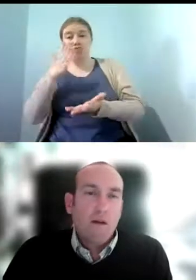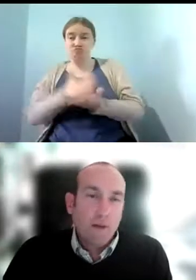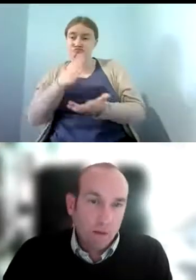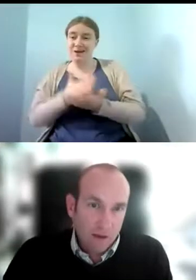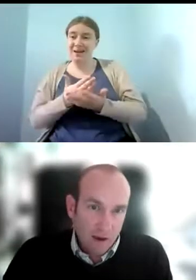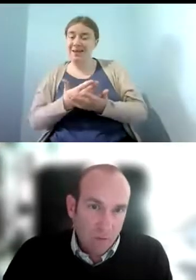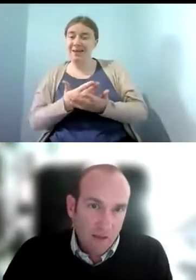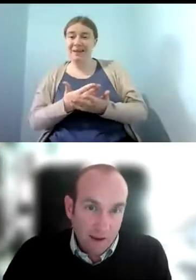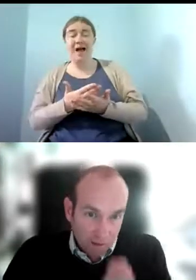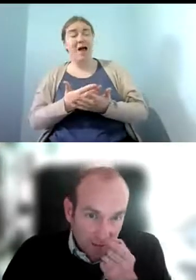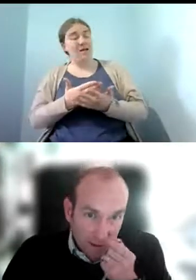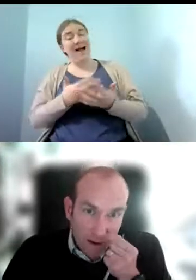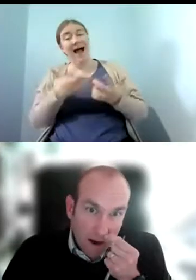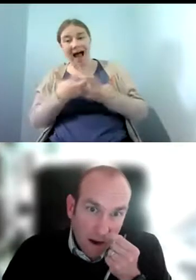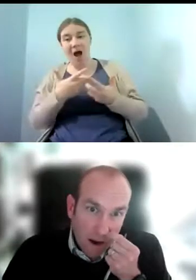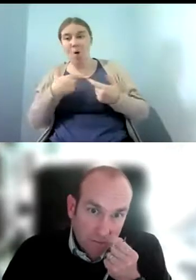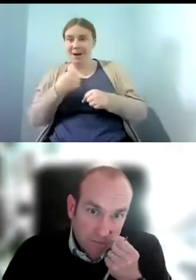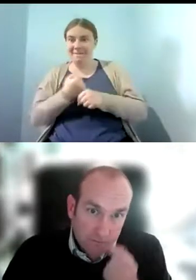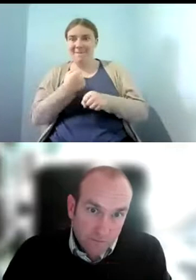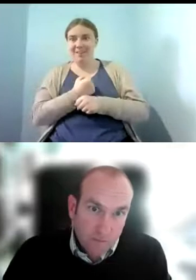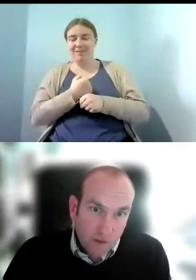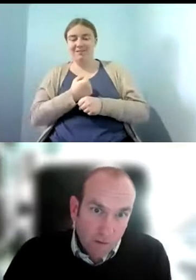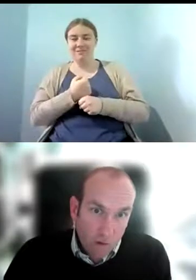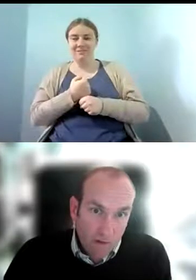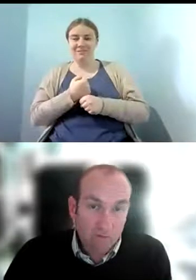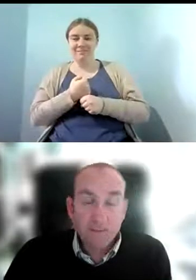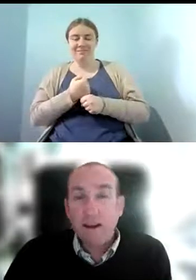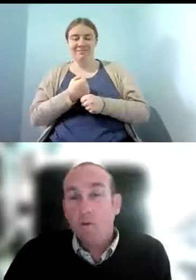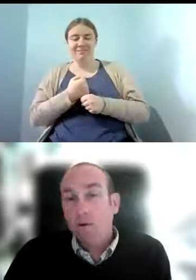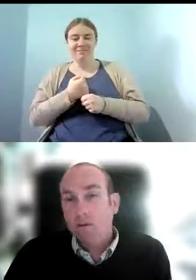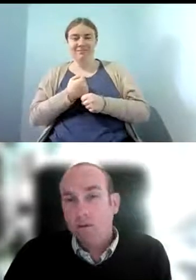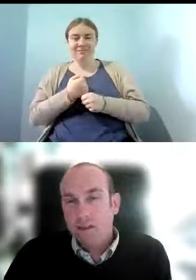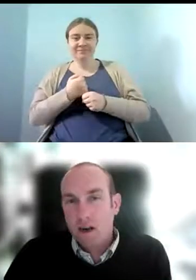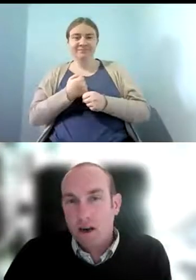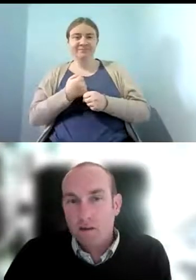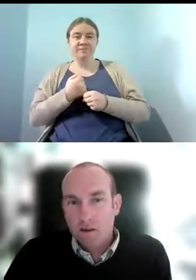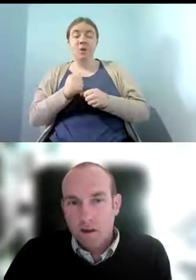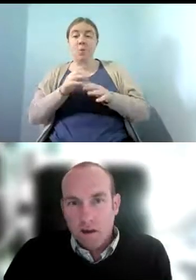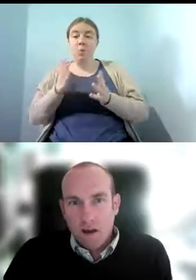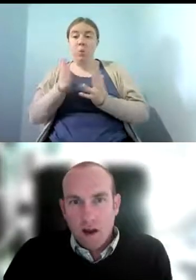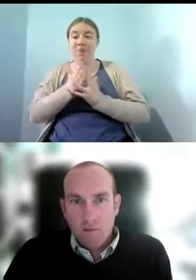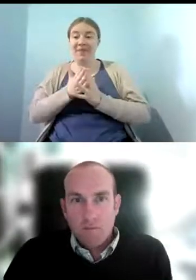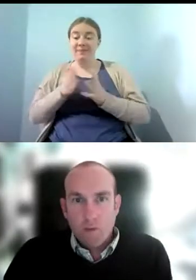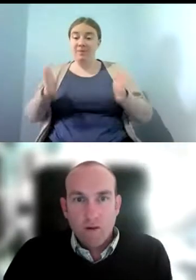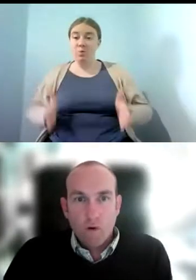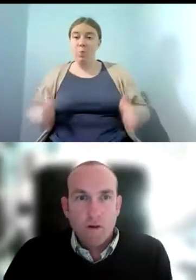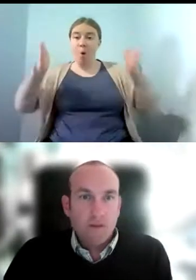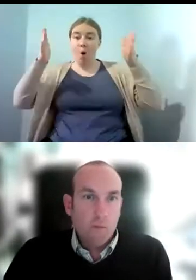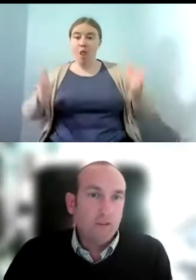build it within um within retaining walls which are um probably almost at the bottom